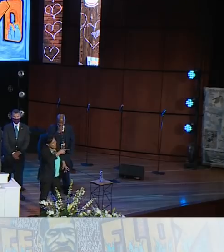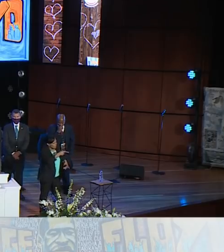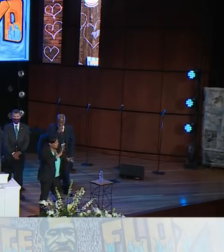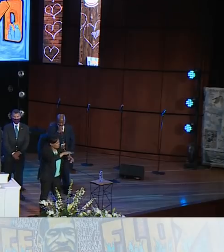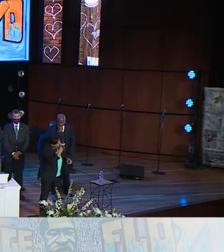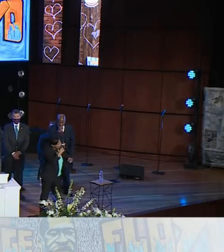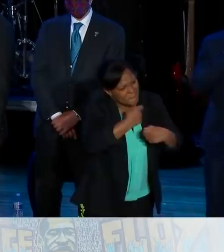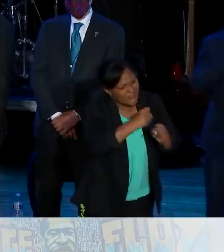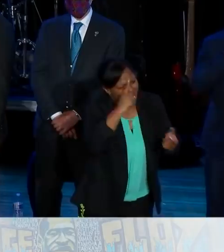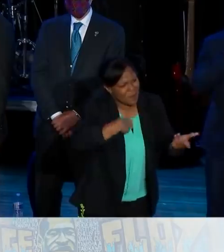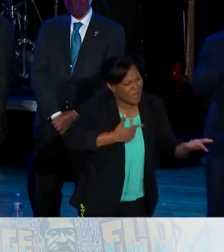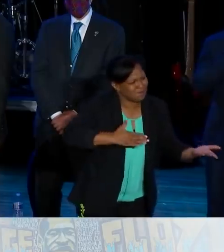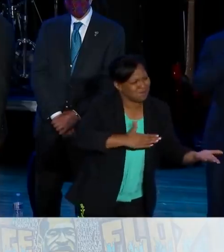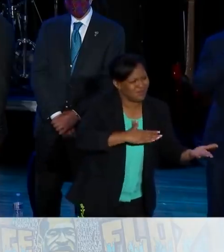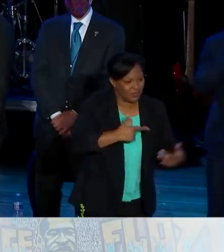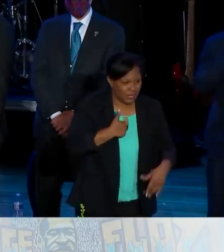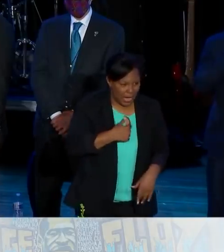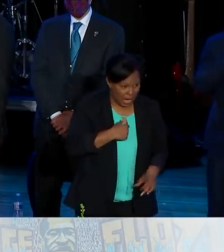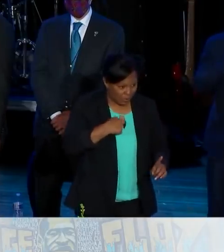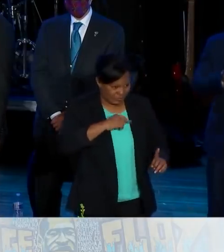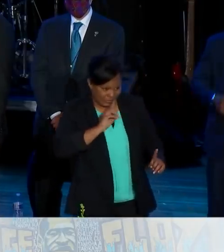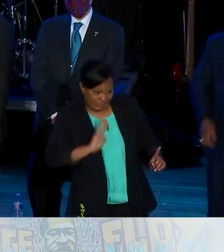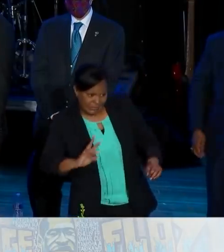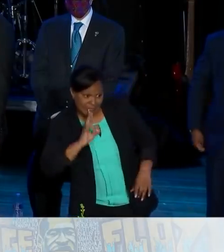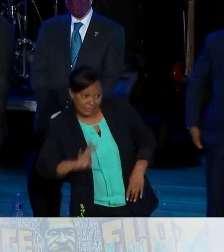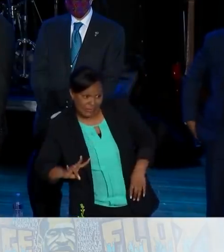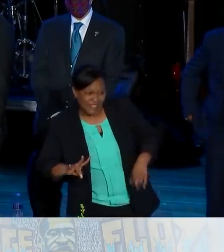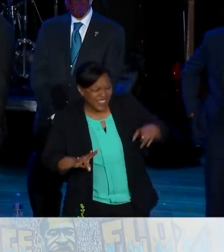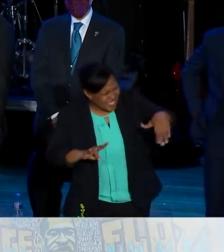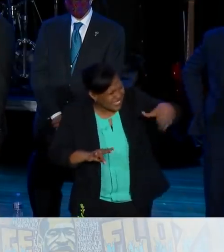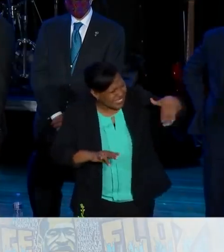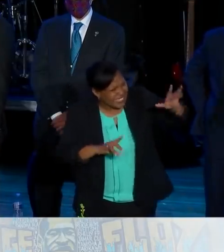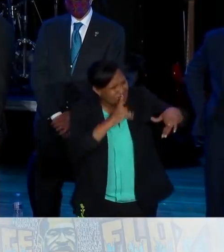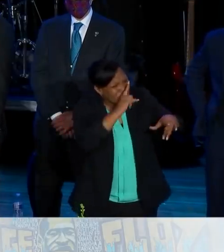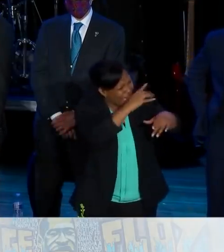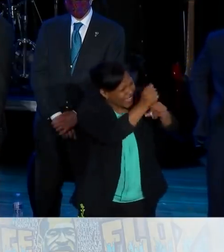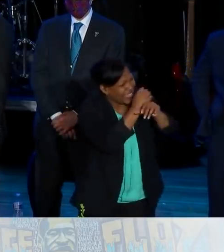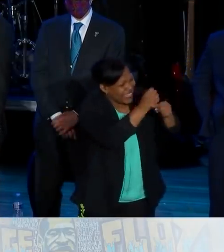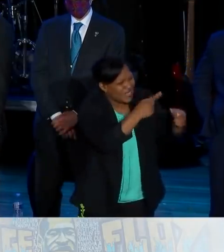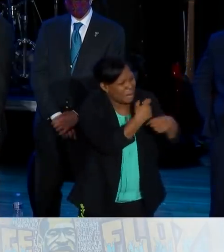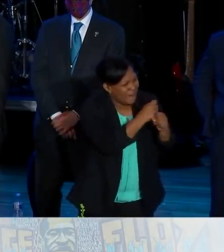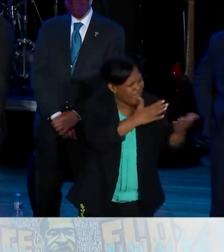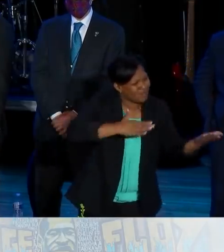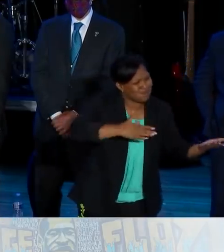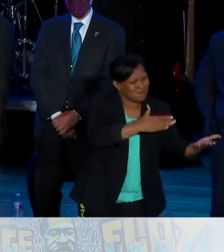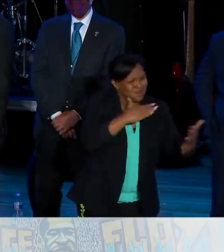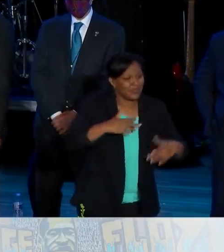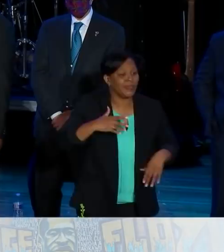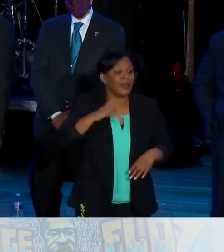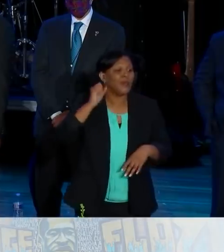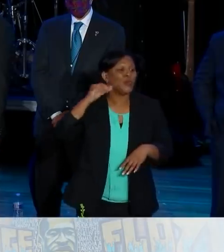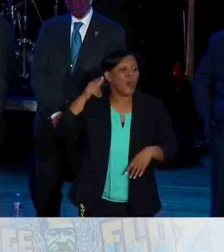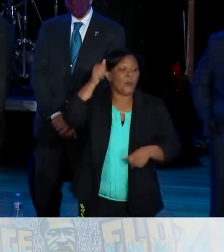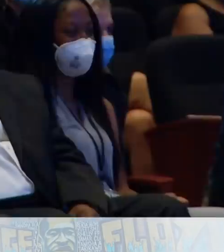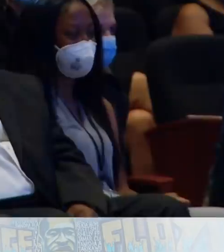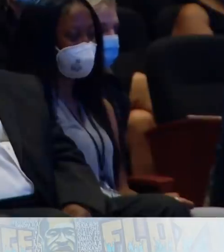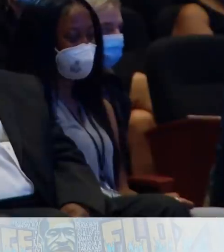IT'S BRINGING YOU MAKE THE BOAST GRILLED CHEESE. YOU CAN MAKE US ONE.